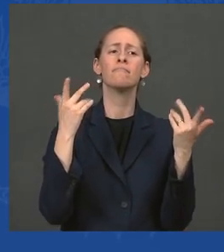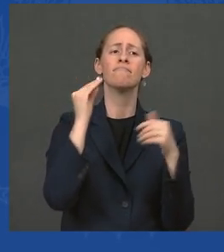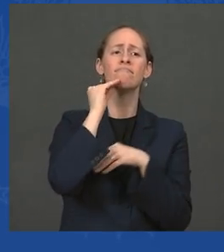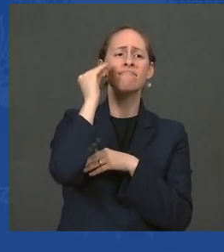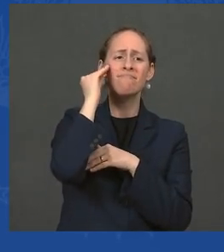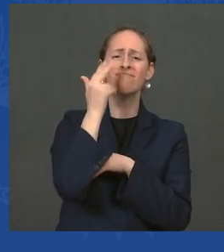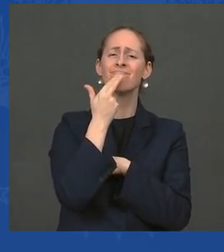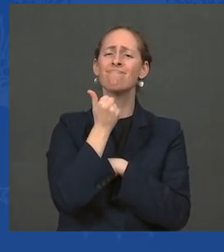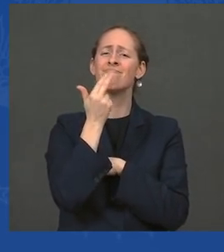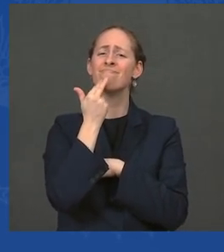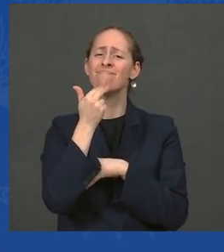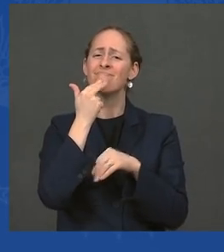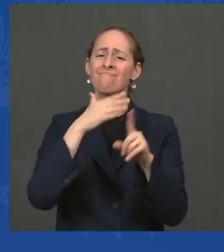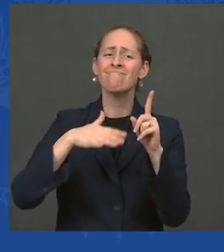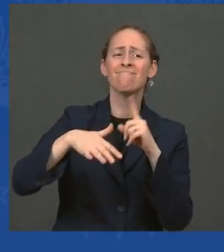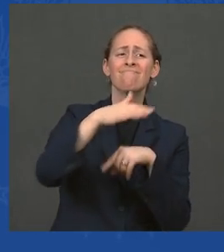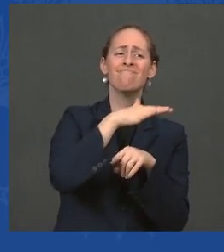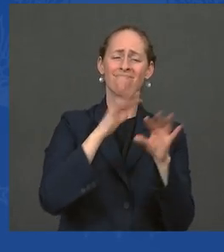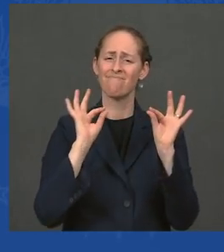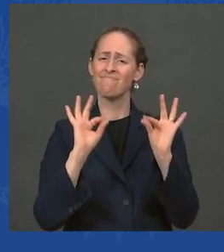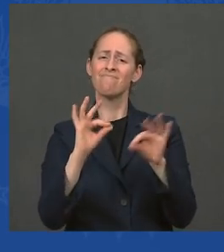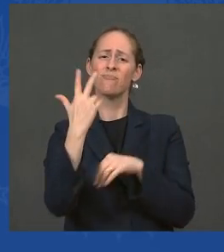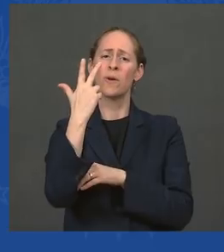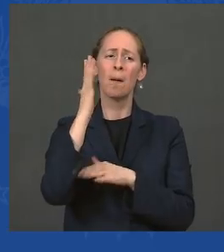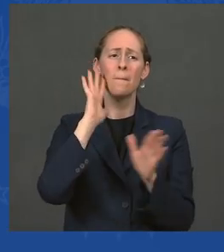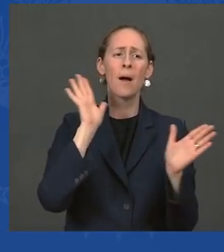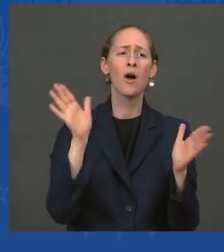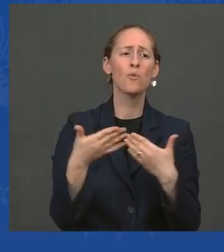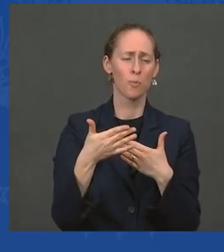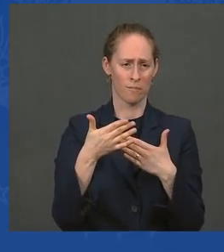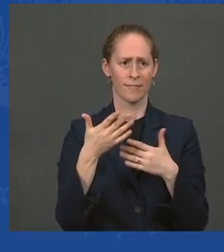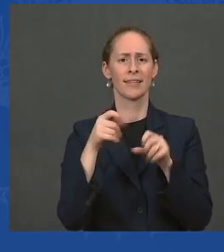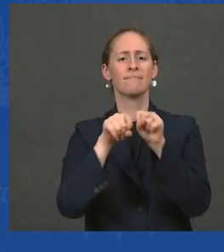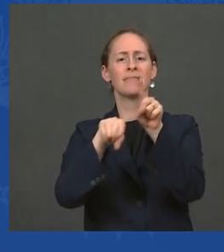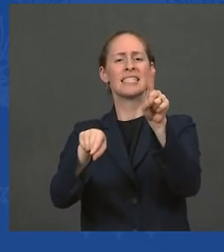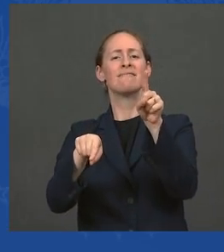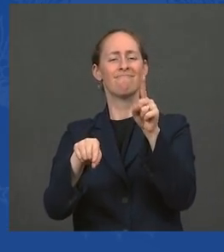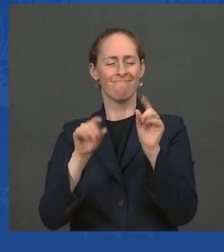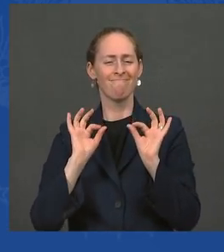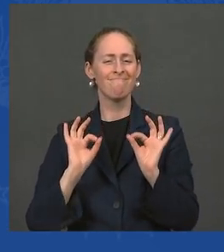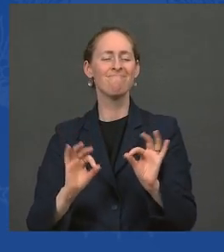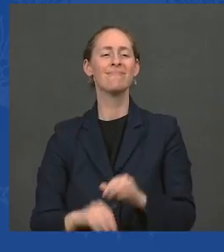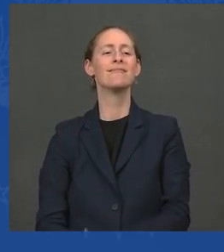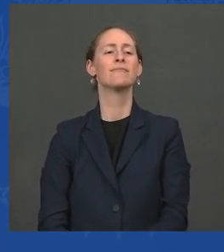But it was a three-bedroom, split-level home. And we had four kids and my grandpop